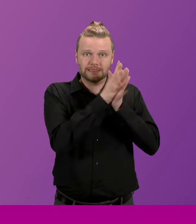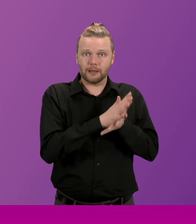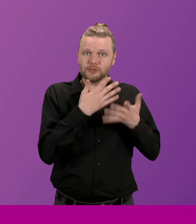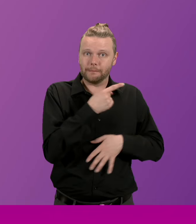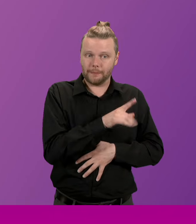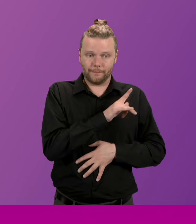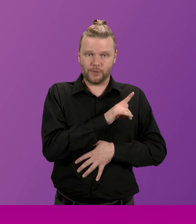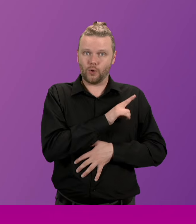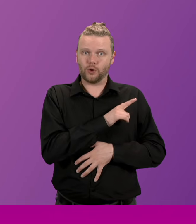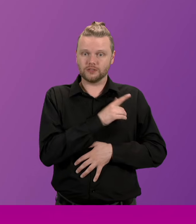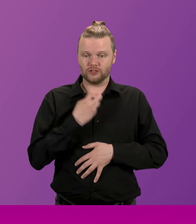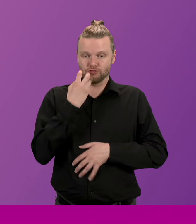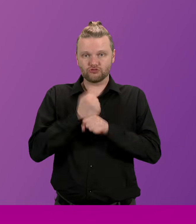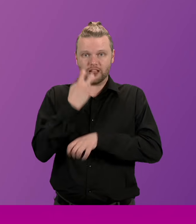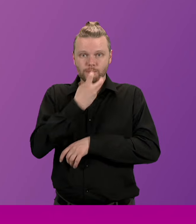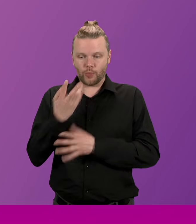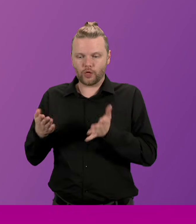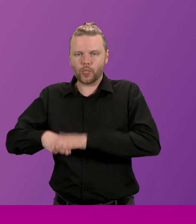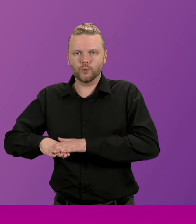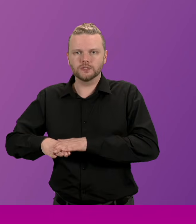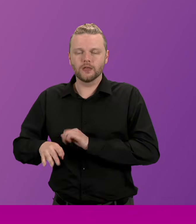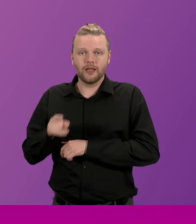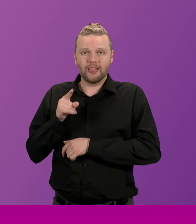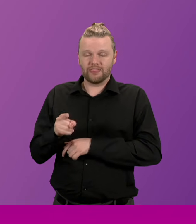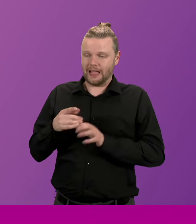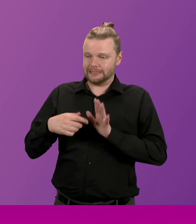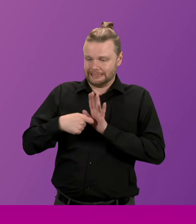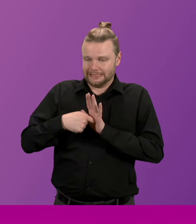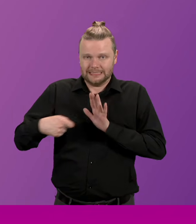because of the closure of Grangemouth. That extends our energy vulnerability.